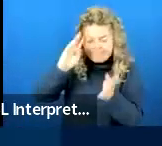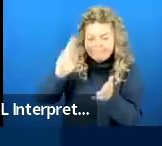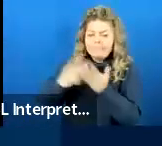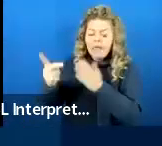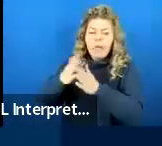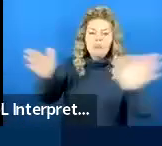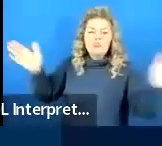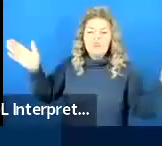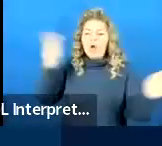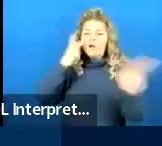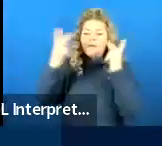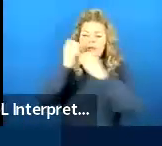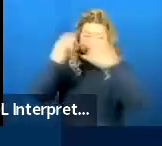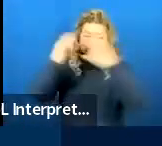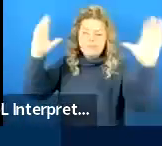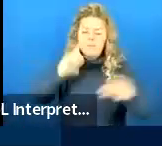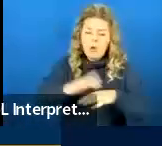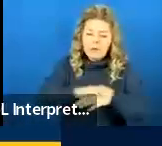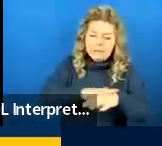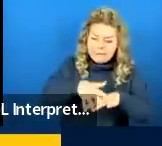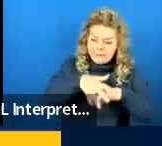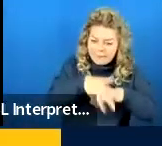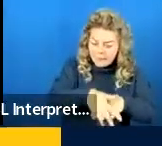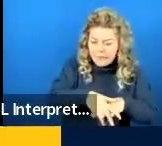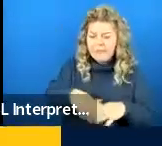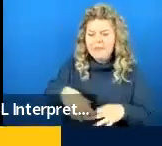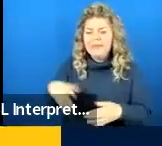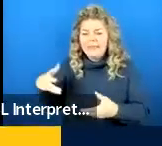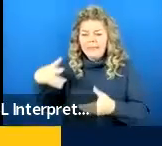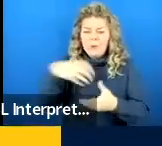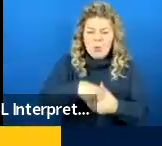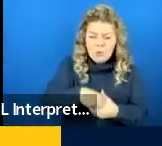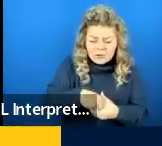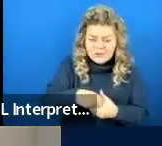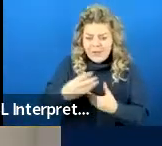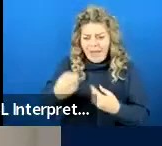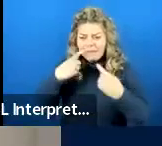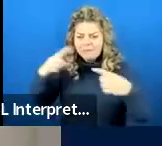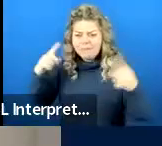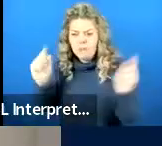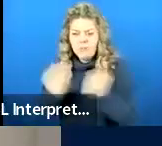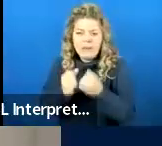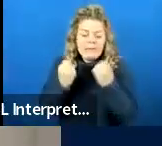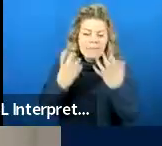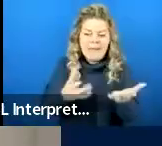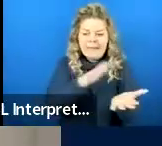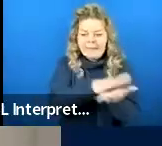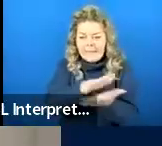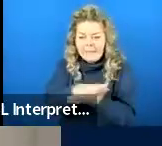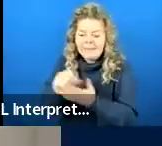for Native American indigenous inclusion and success with our many campus and tribal partners.